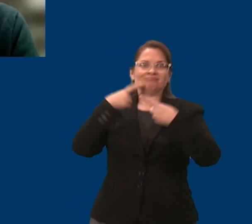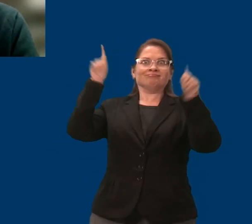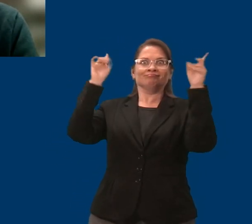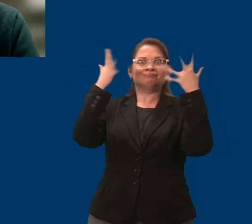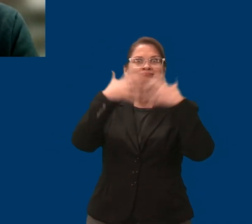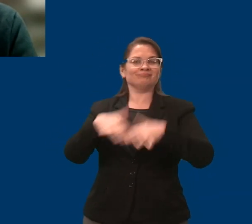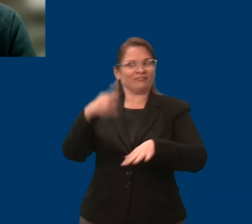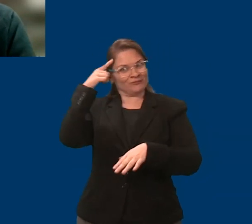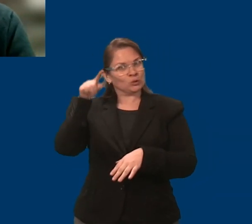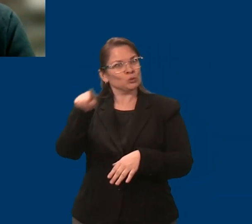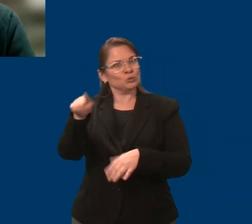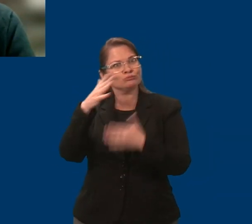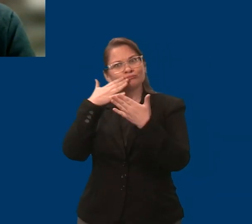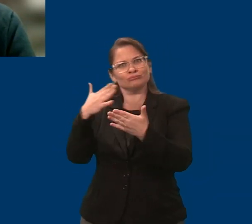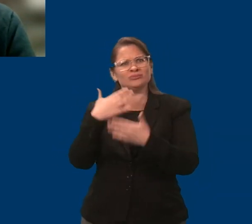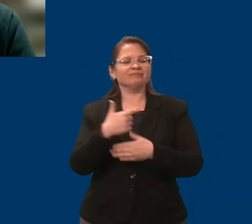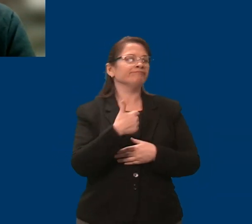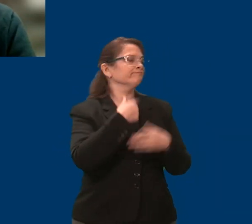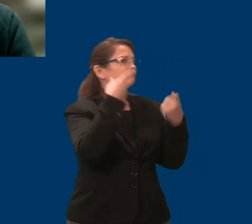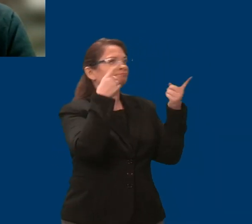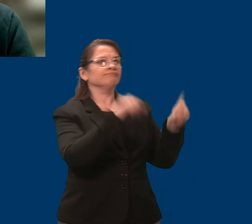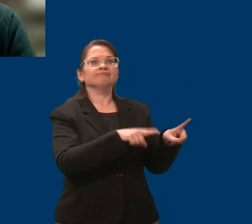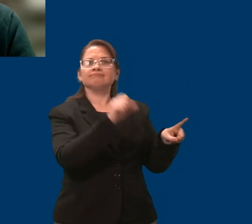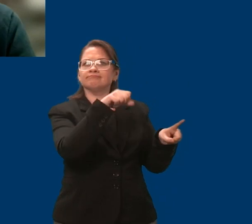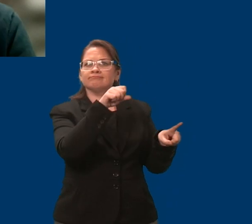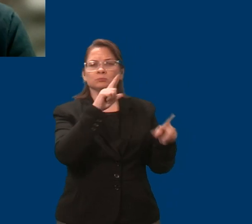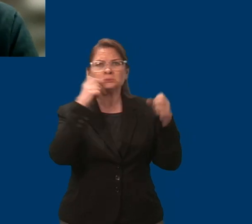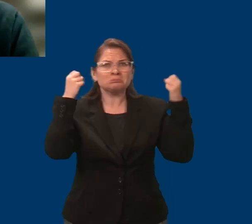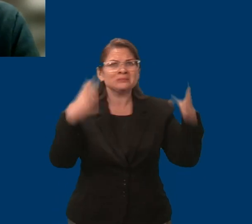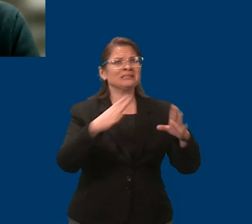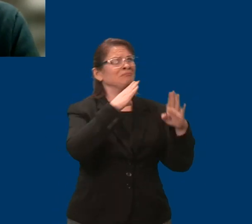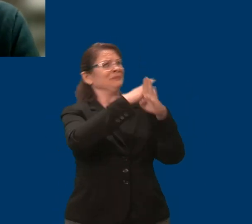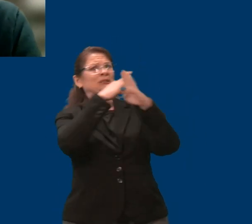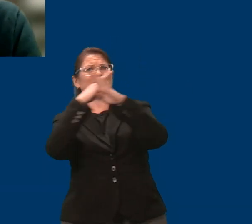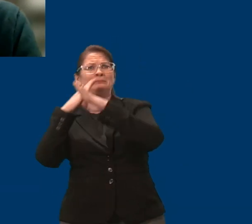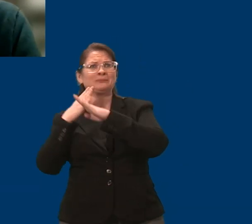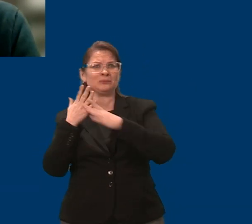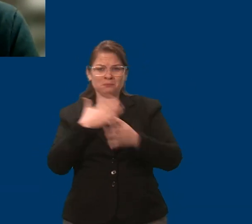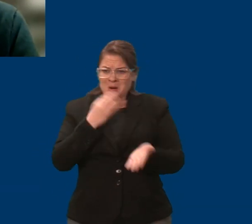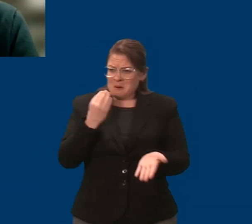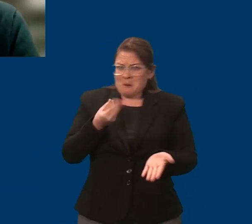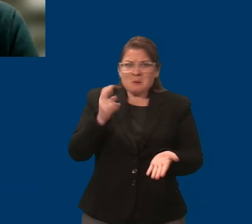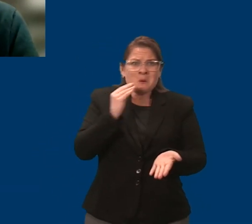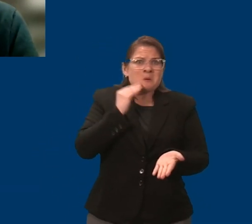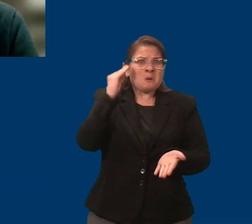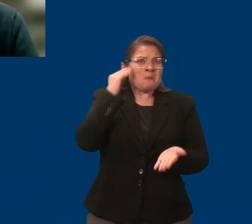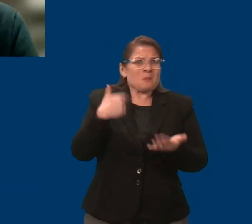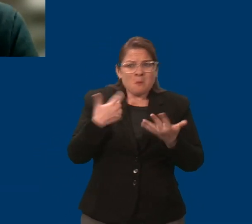The barriers for people to live in their own homes and in their community feel insurmountable,